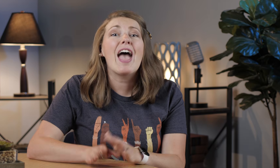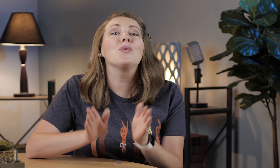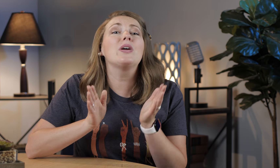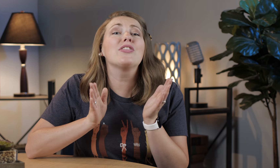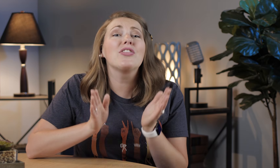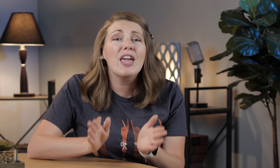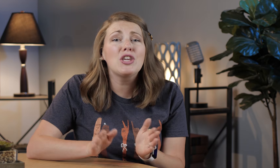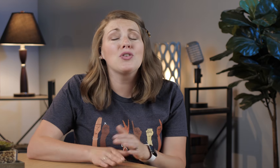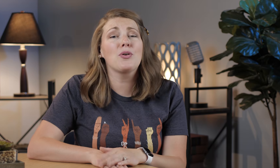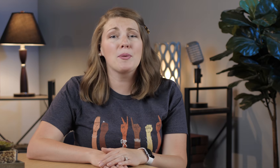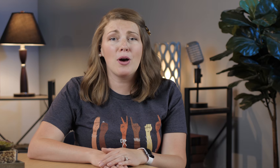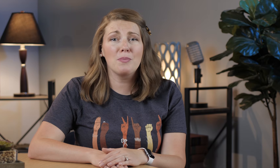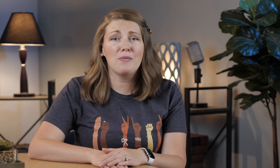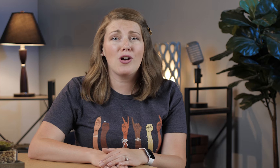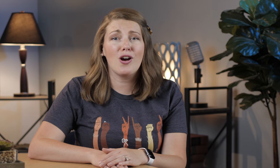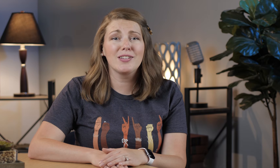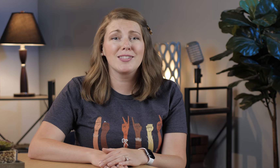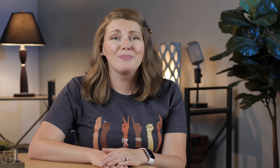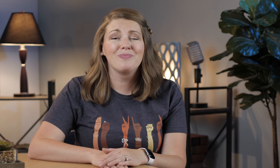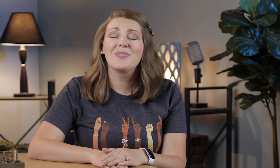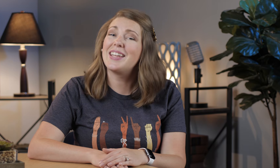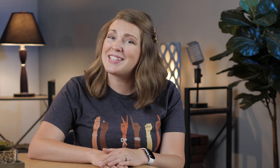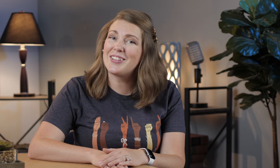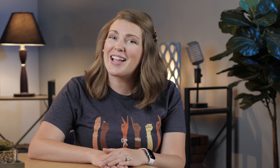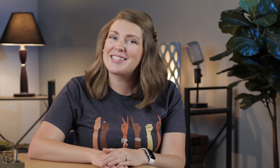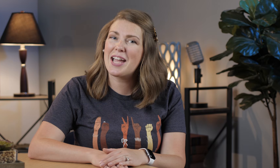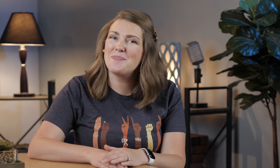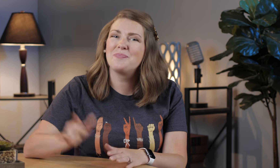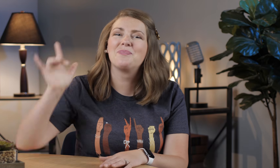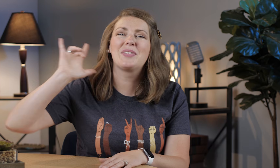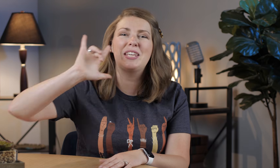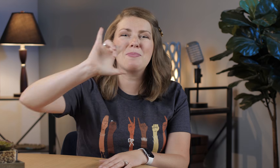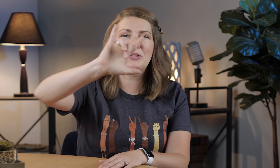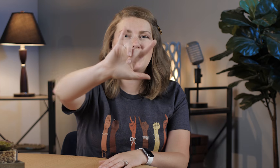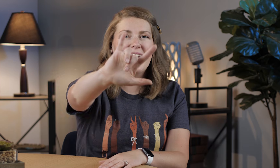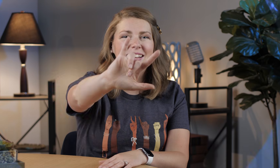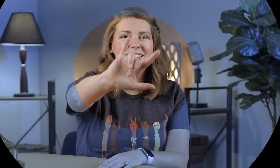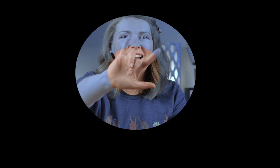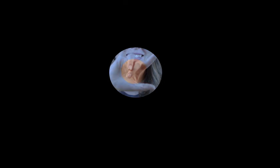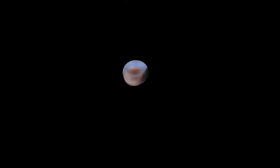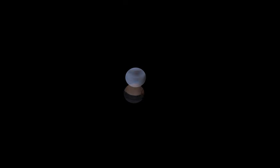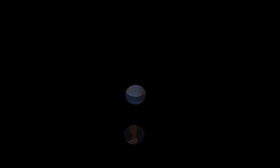and we thank you from the bottom of our hearts!! Until next time keep learning how to sign 🤟